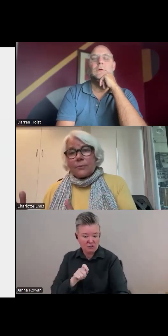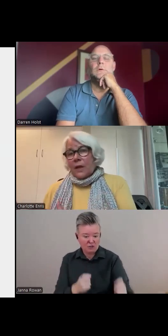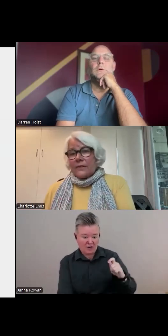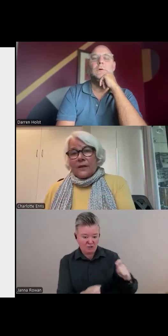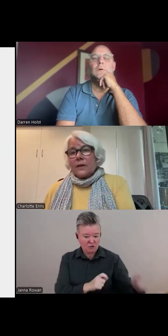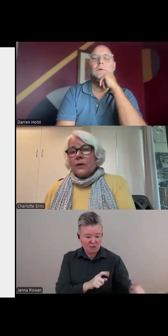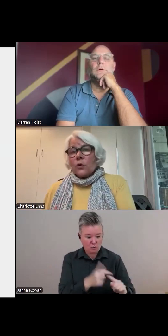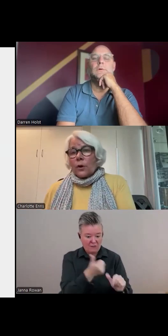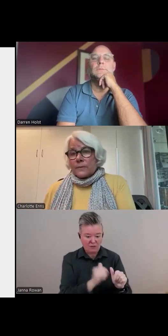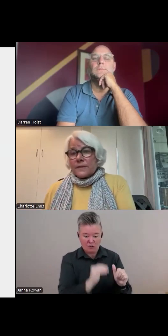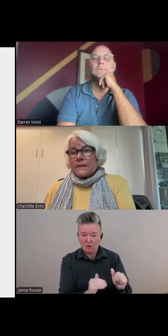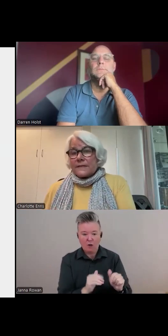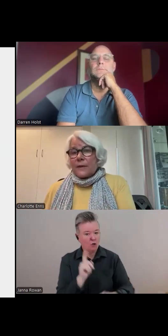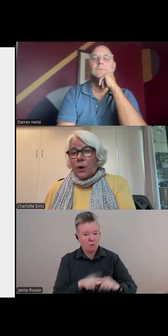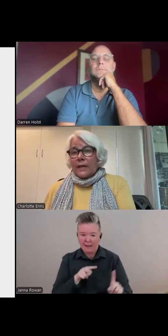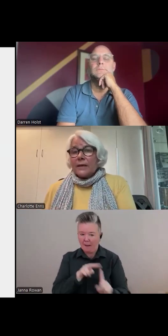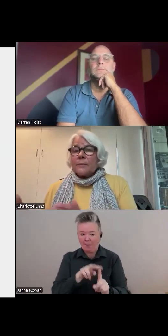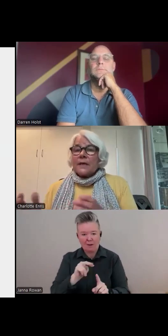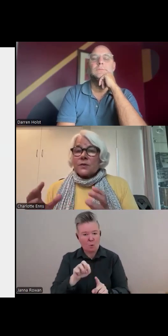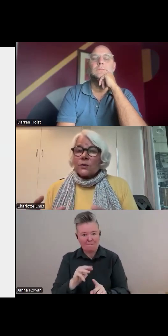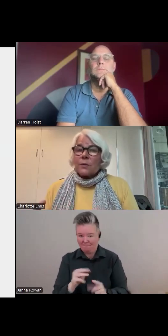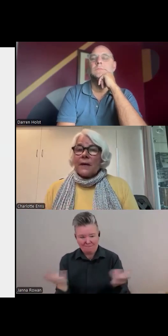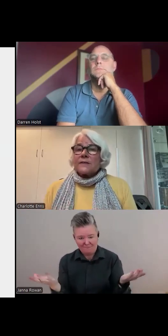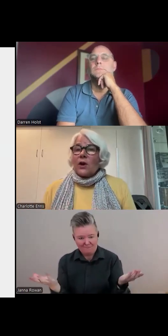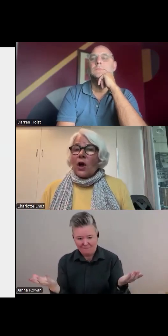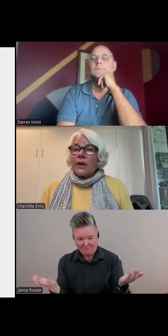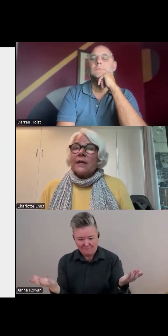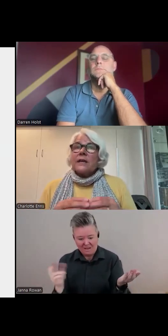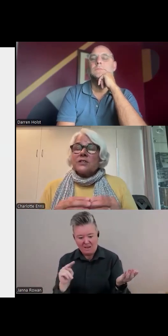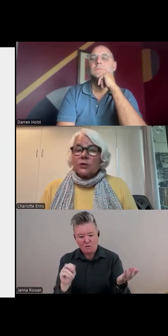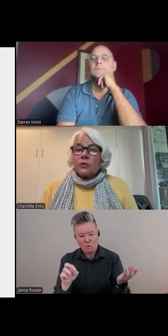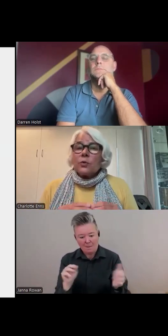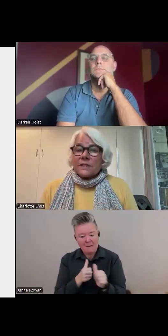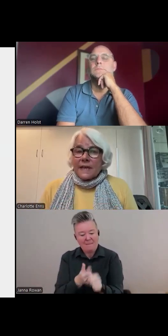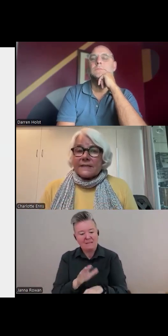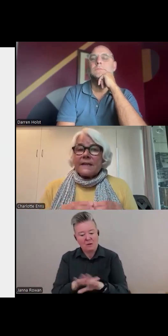the norms in the same way because those are based on children who were tested